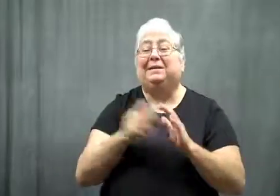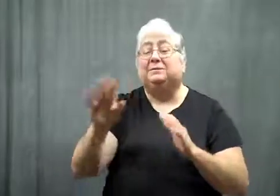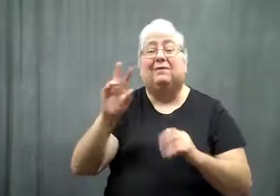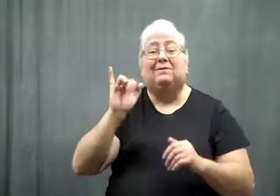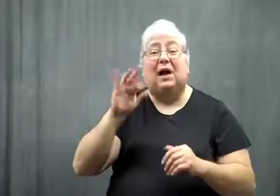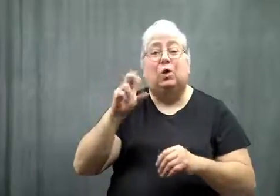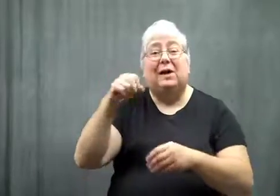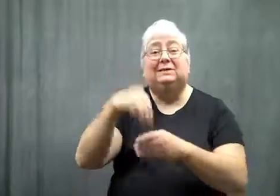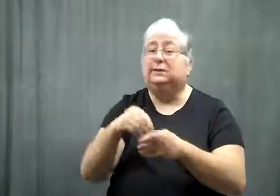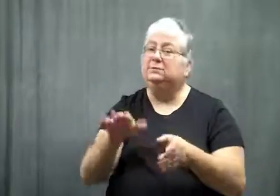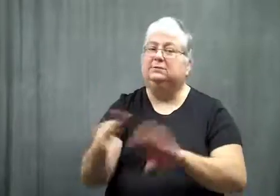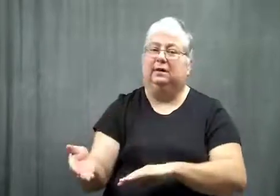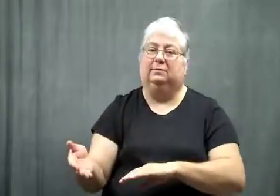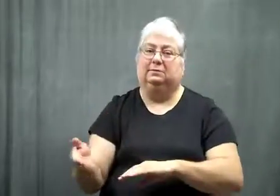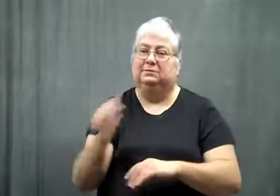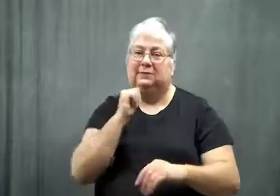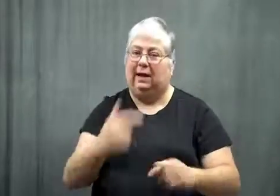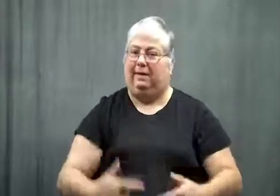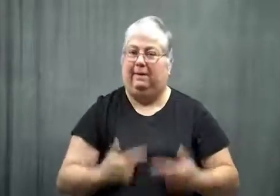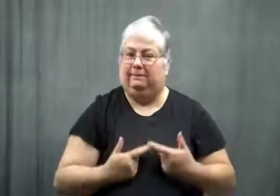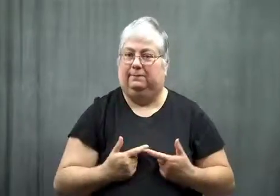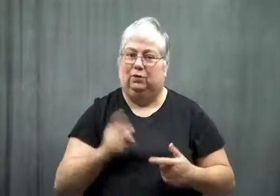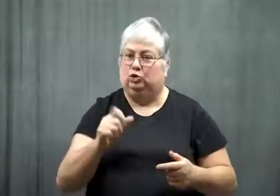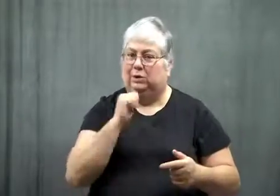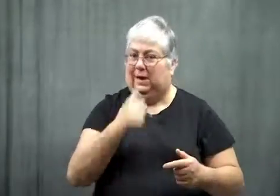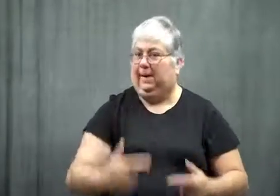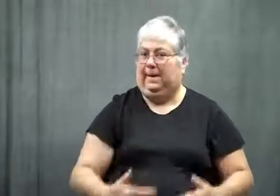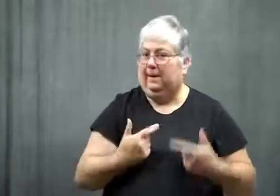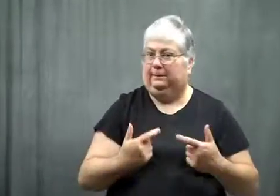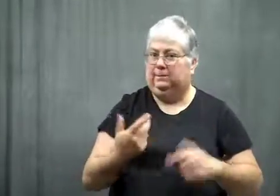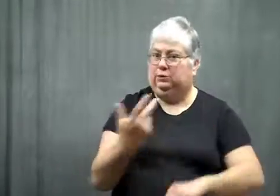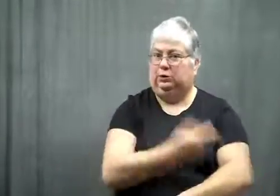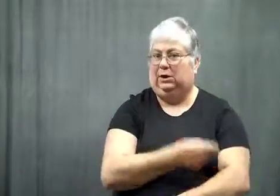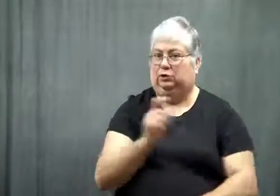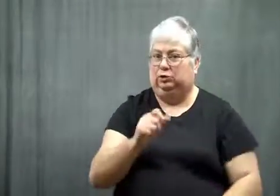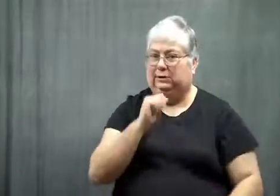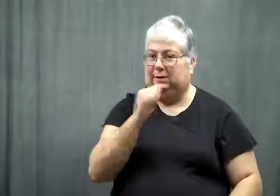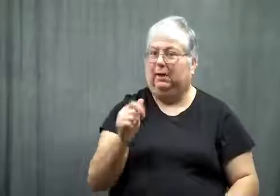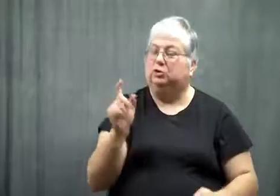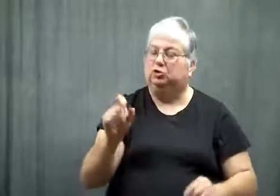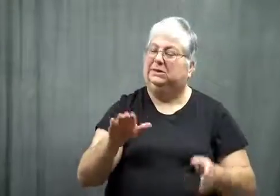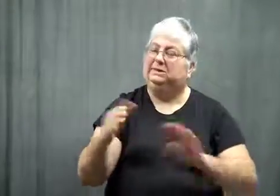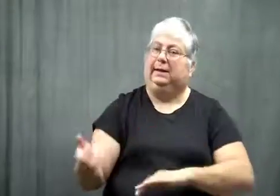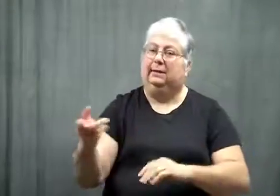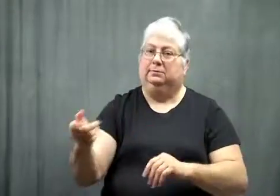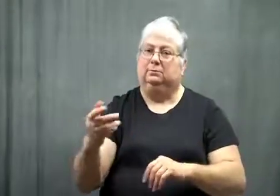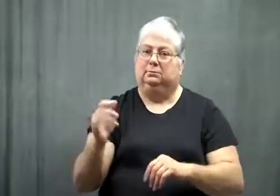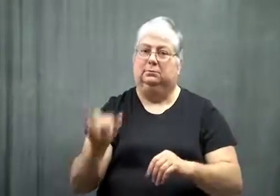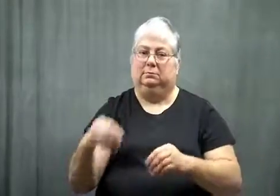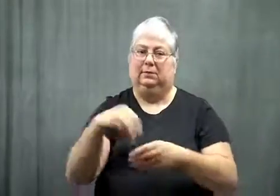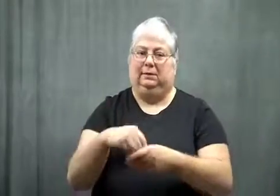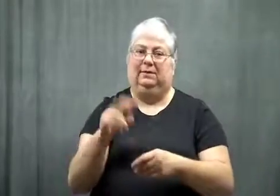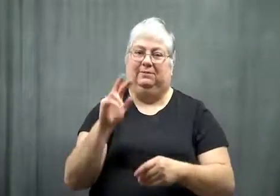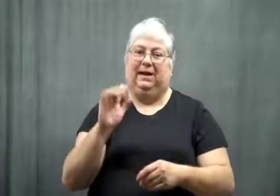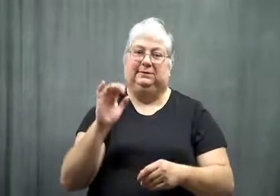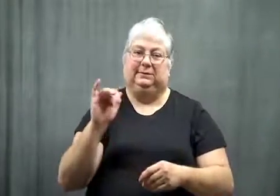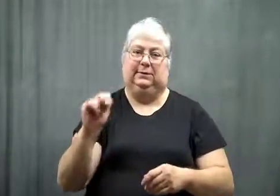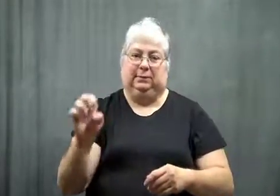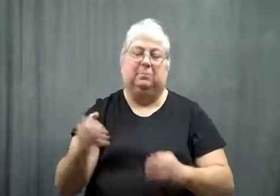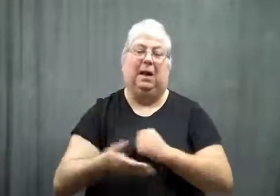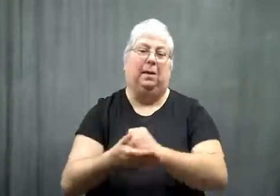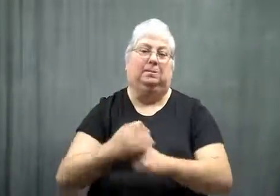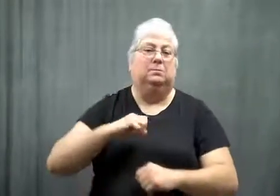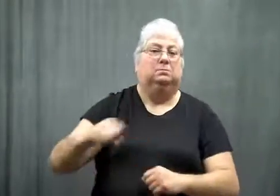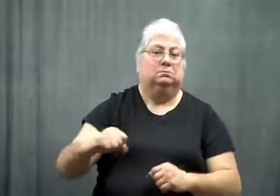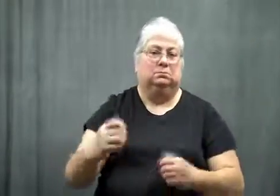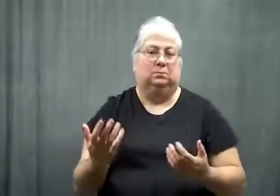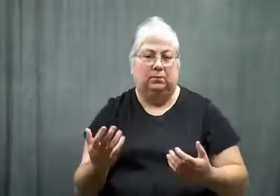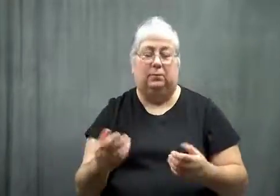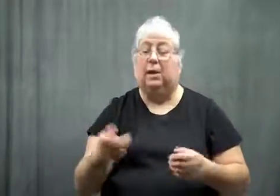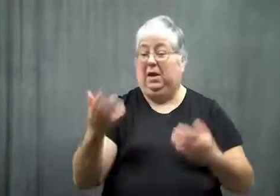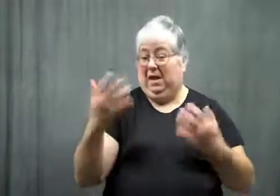That vaccine has dead viruses in it, not live. The person should not get the live kind for protection.